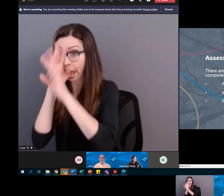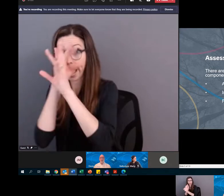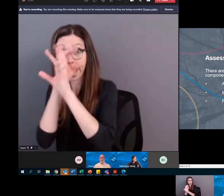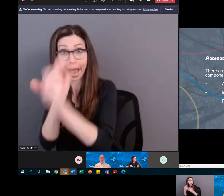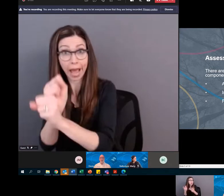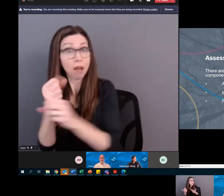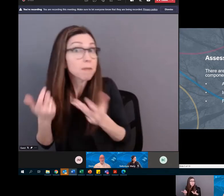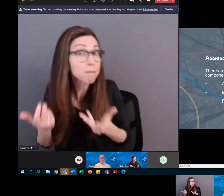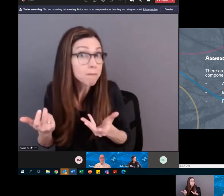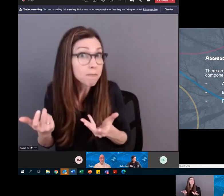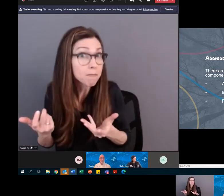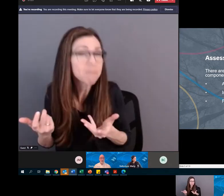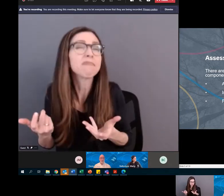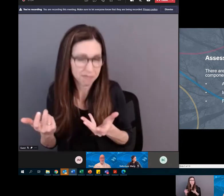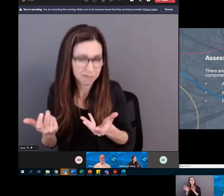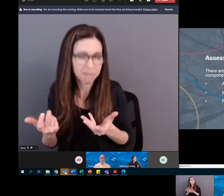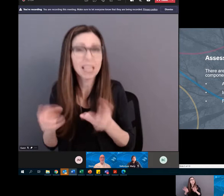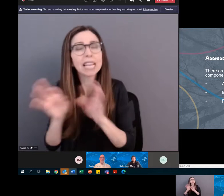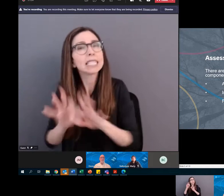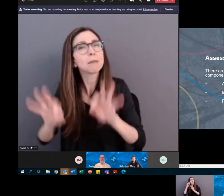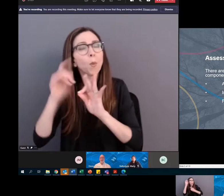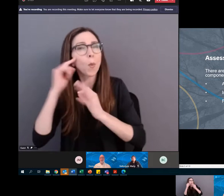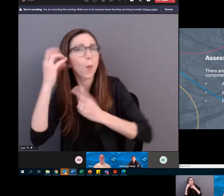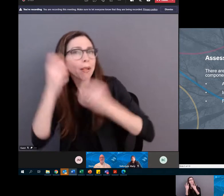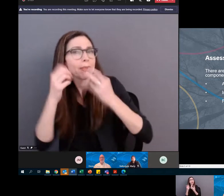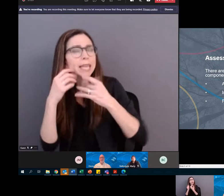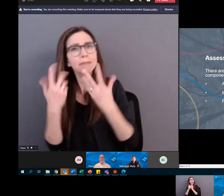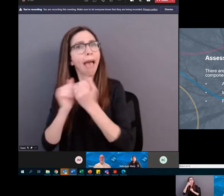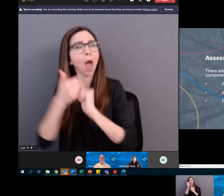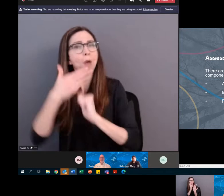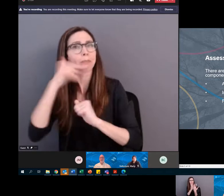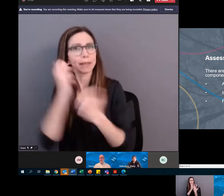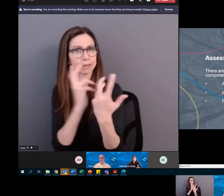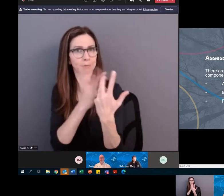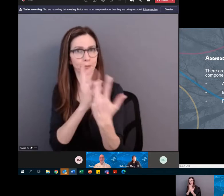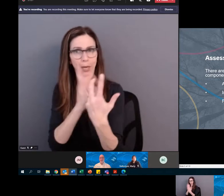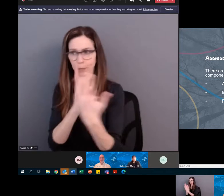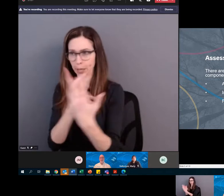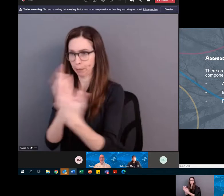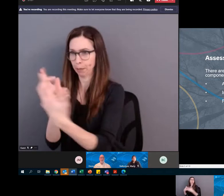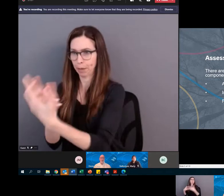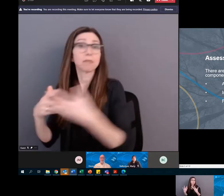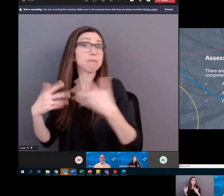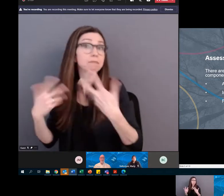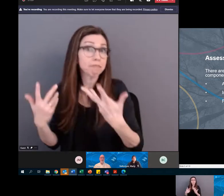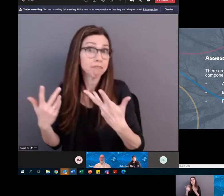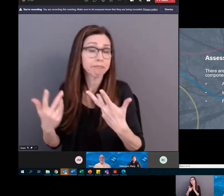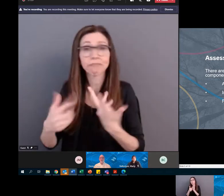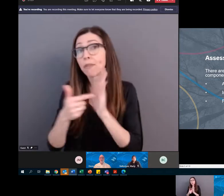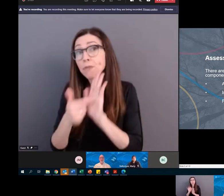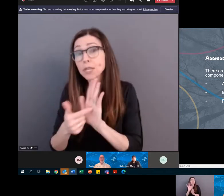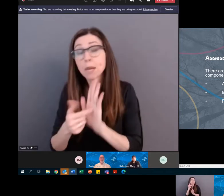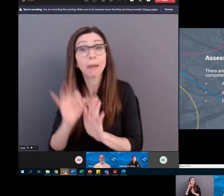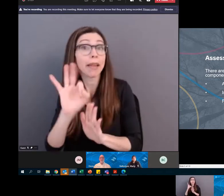to a variety of audiences and communities are sufficiently evident. For example, what audiences, communities,